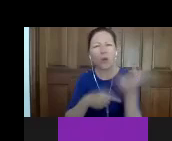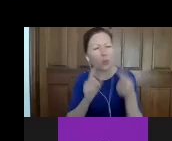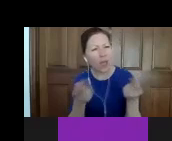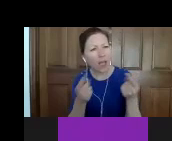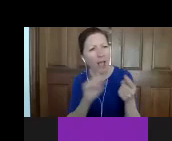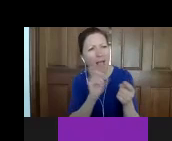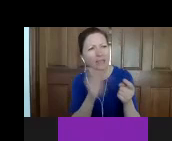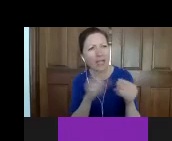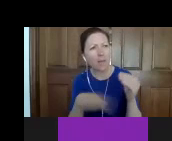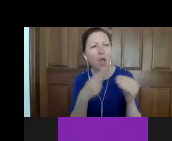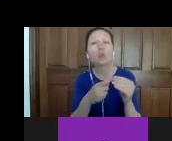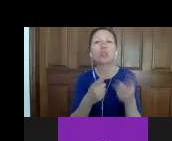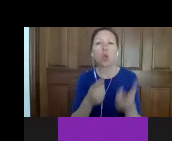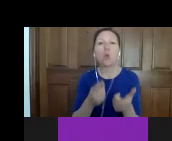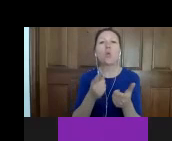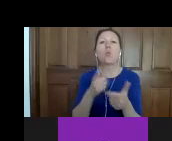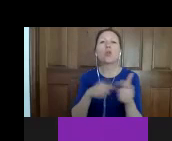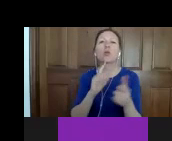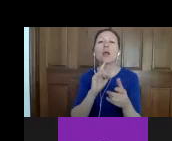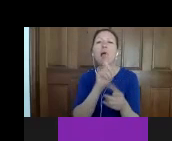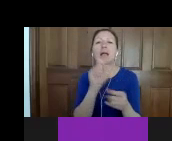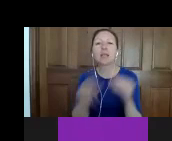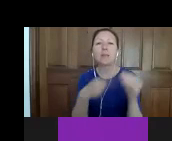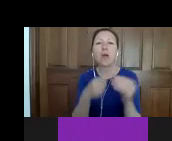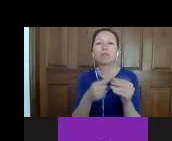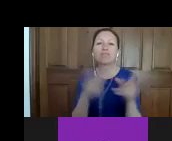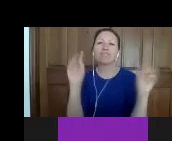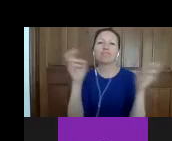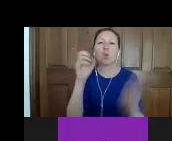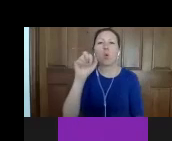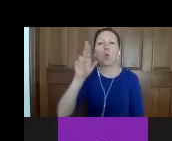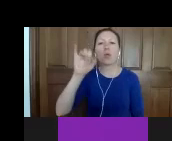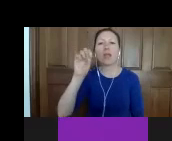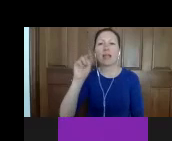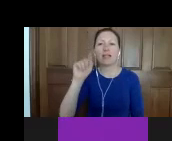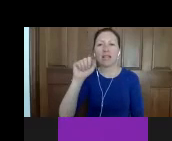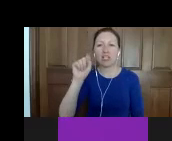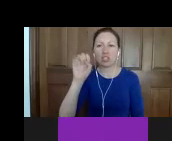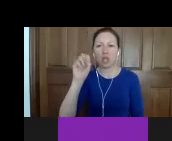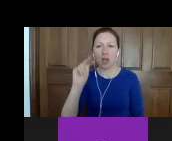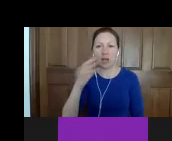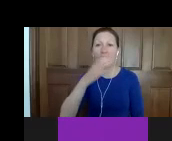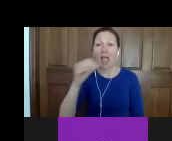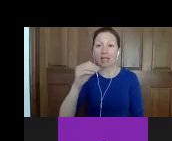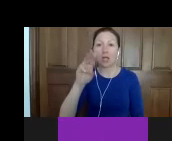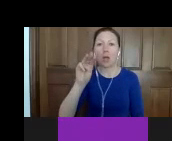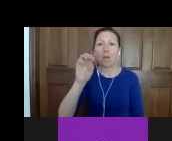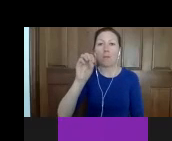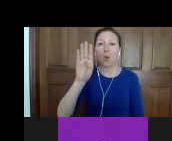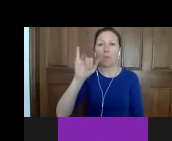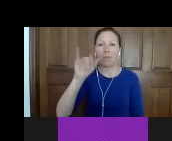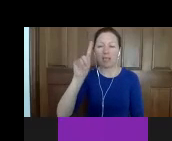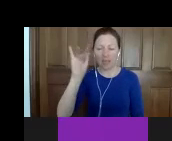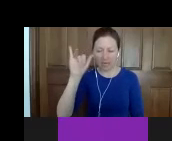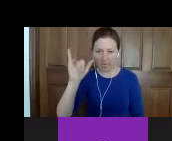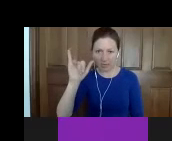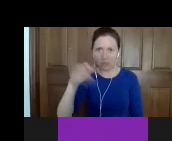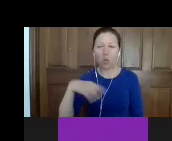orientation and mobility and I would say your best is to connect with a nonprofit or a federal